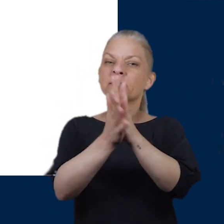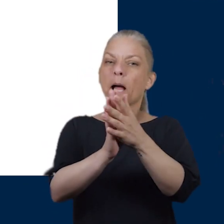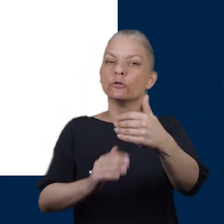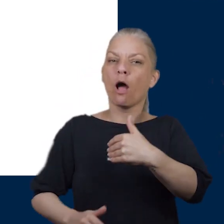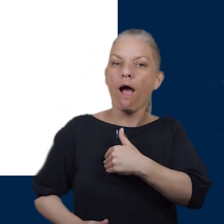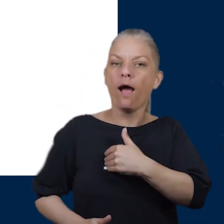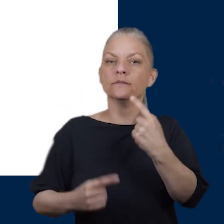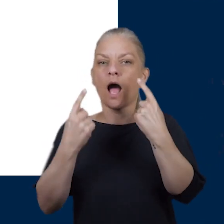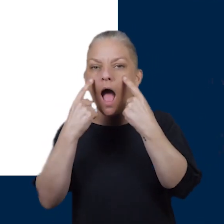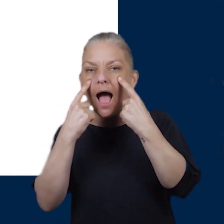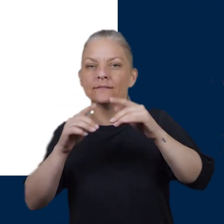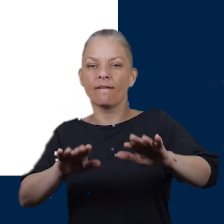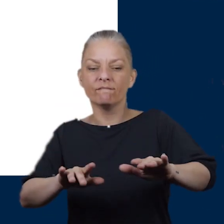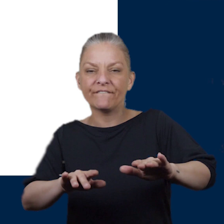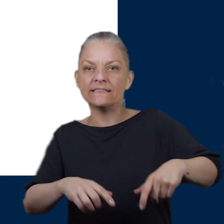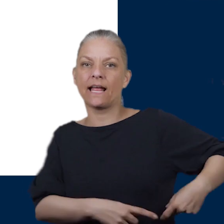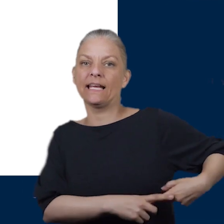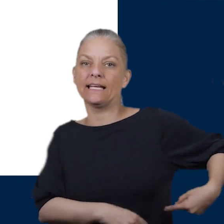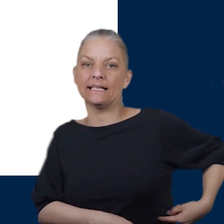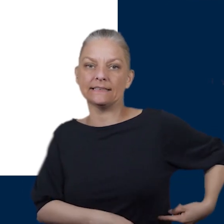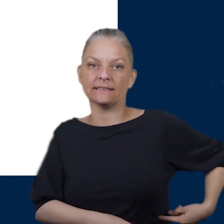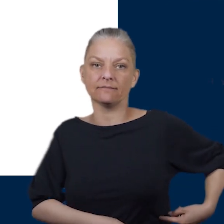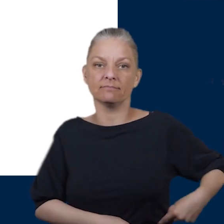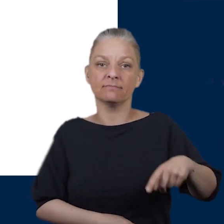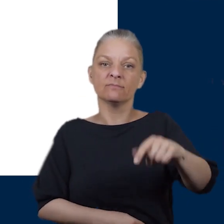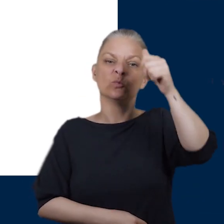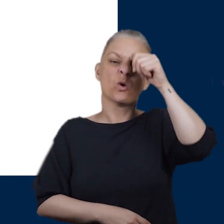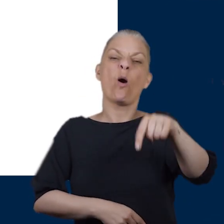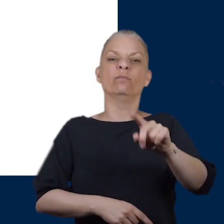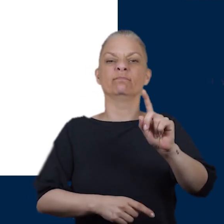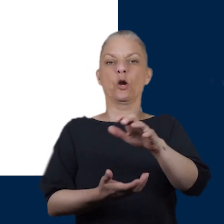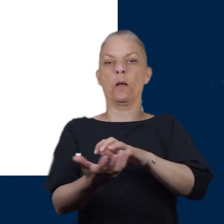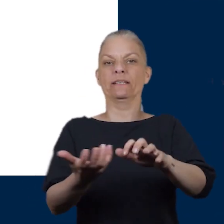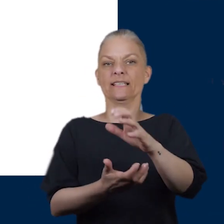your eyes, your feet and your kidneys. These are known as the complications of diabetes